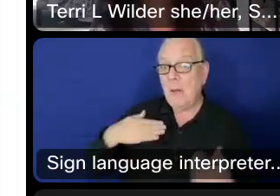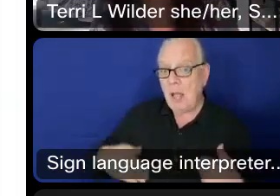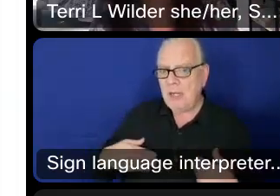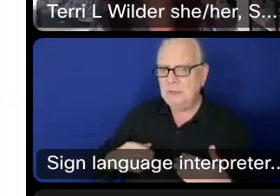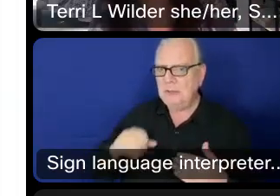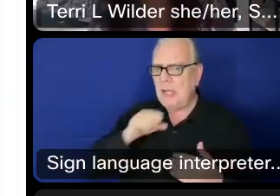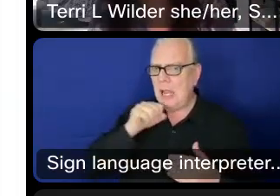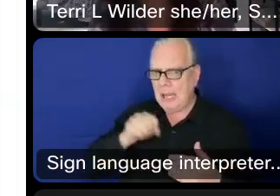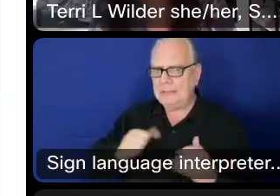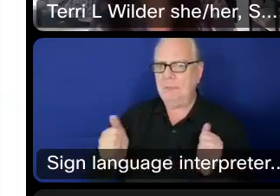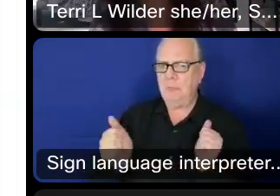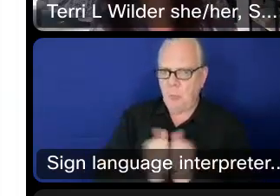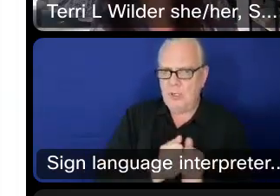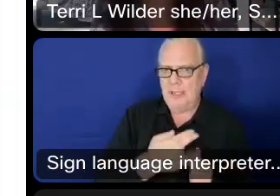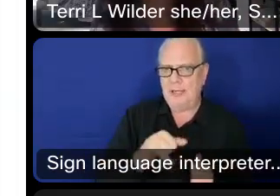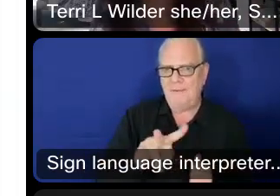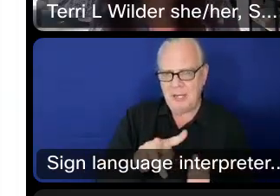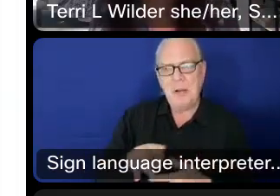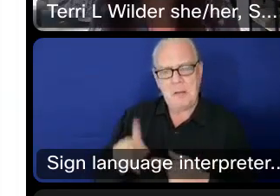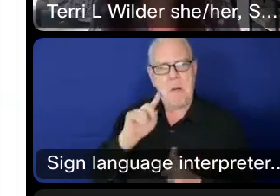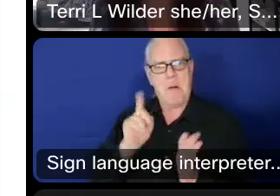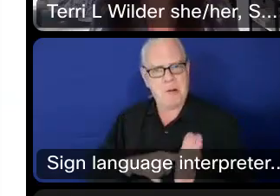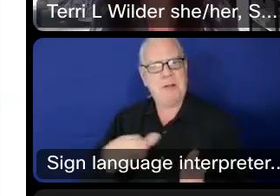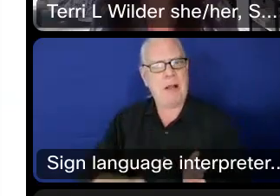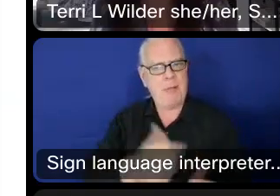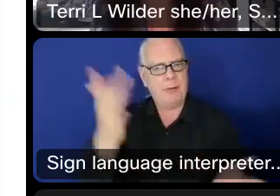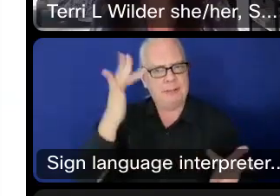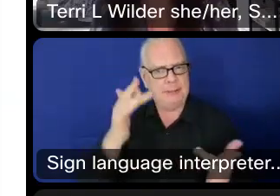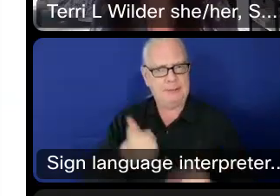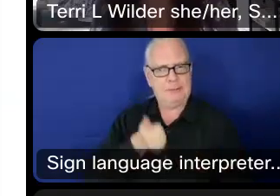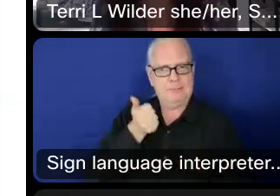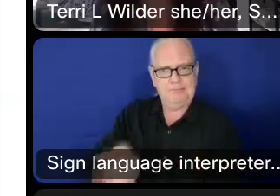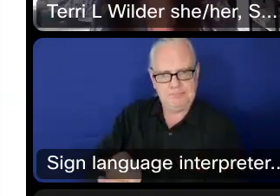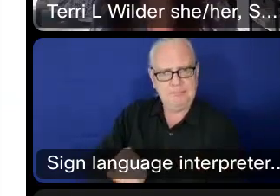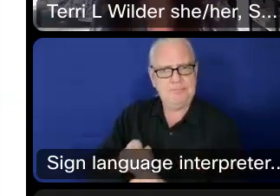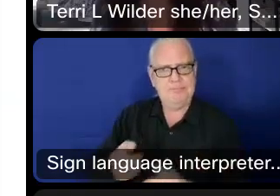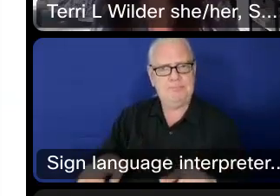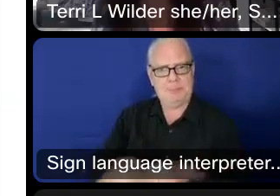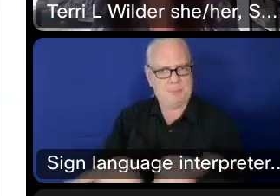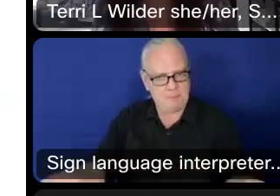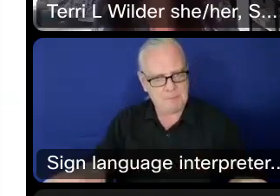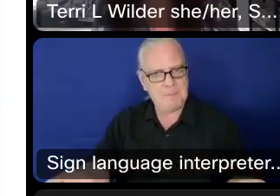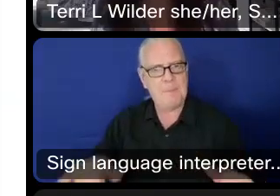of these co-occurring diseases and co-morbidities happening.